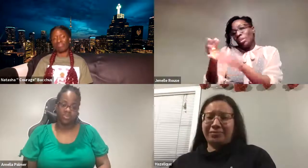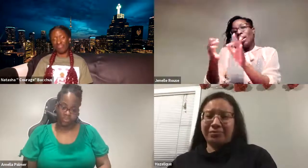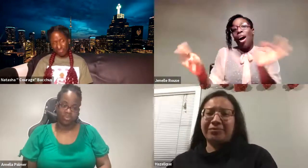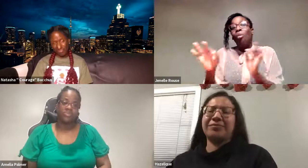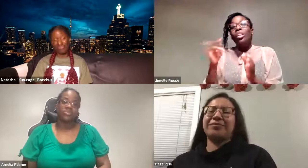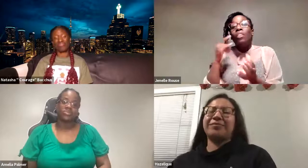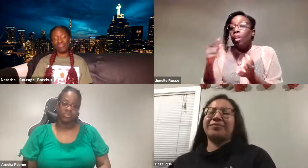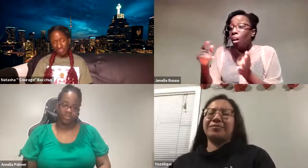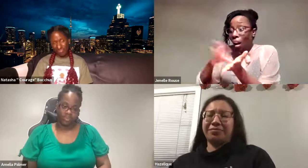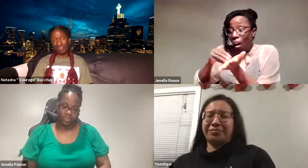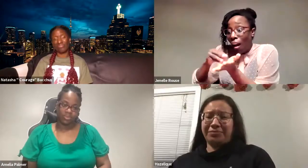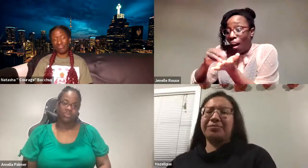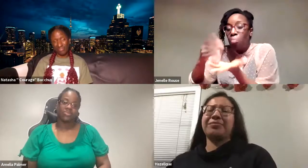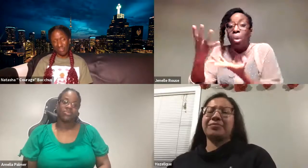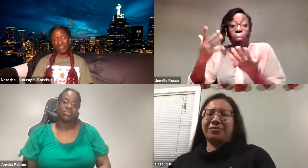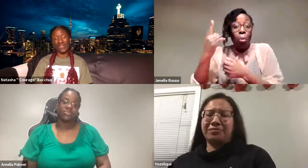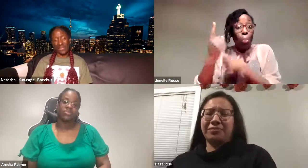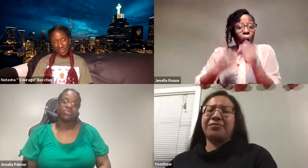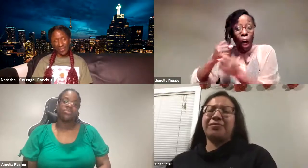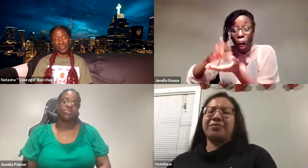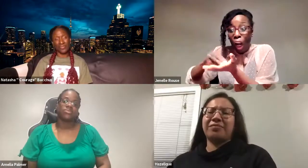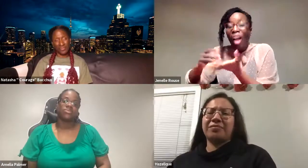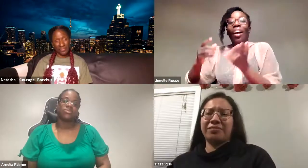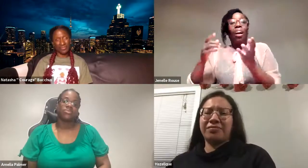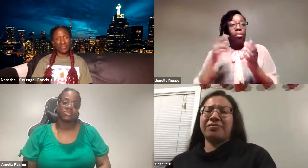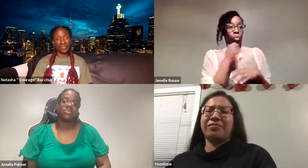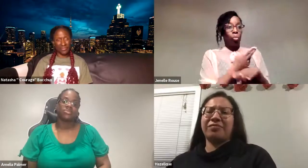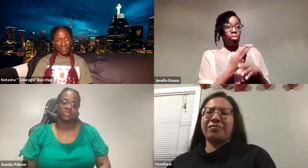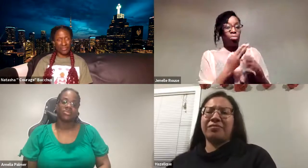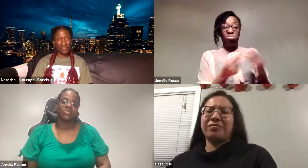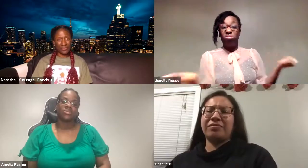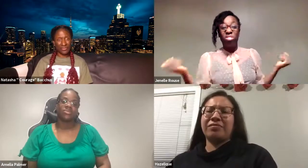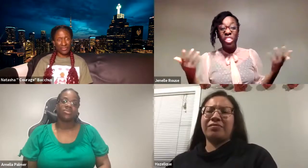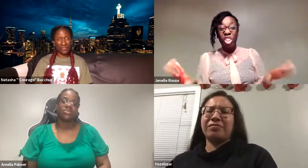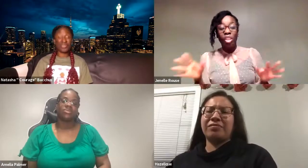and socialization and language and learning and teaching. maybe within one year someone can